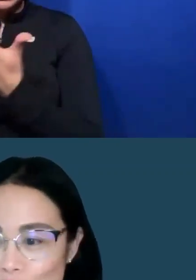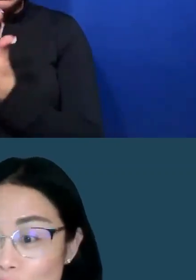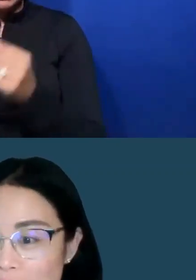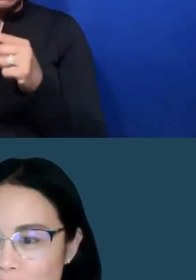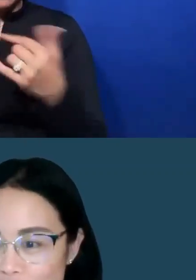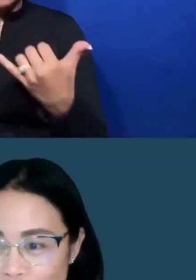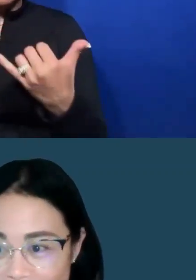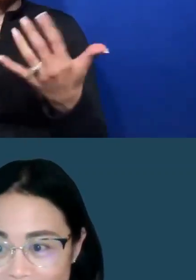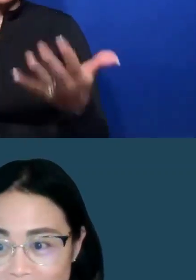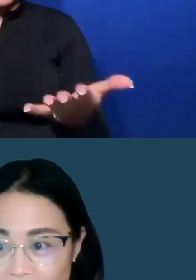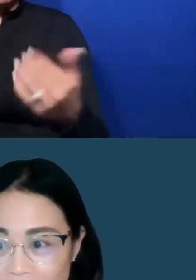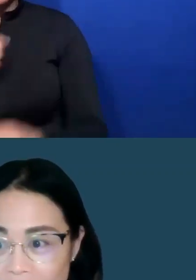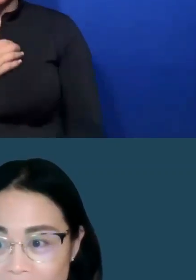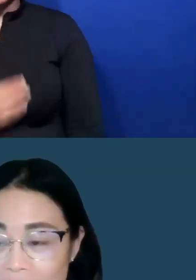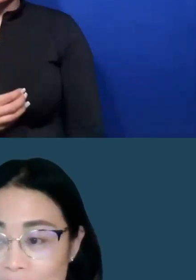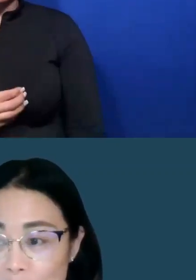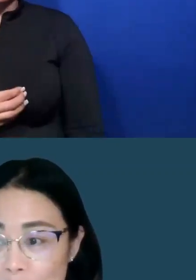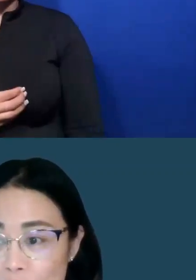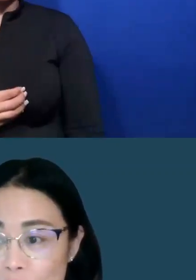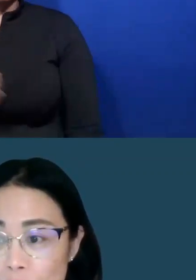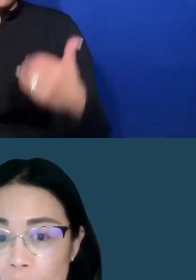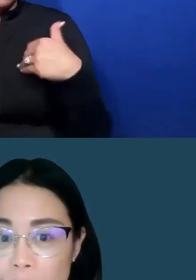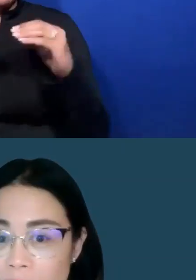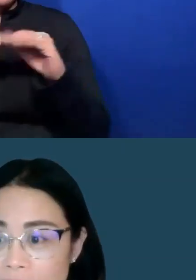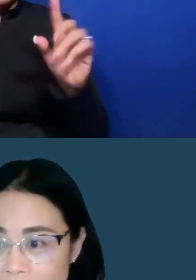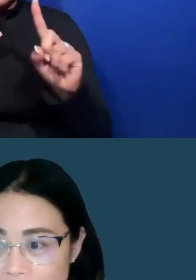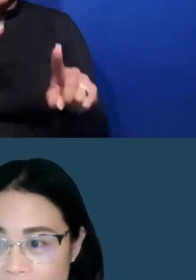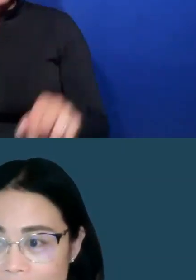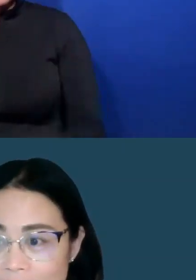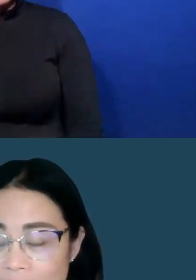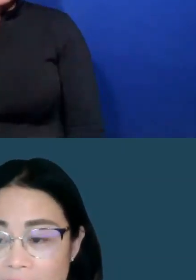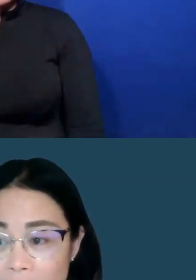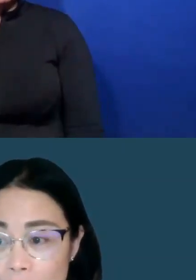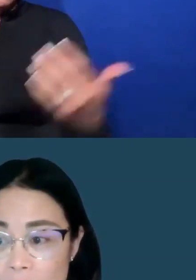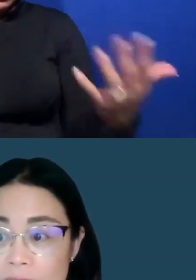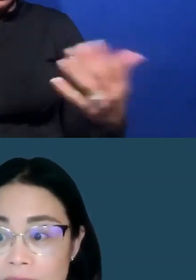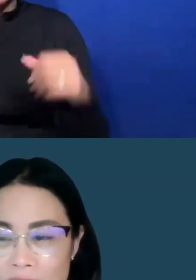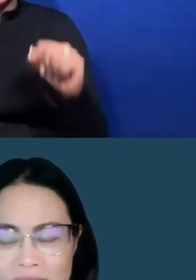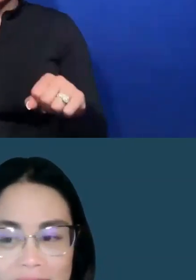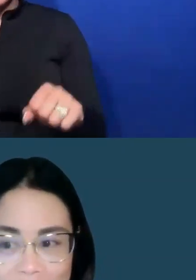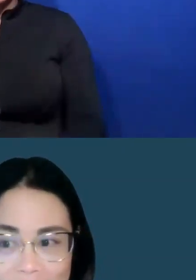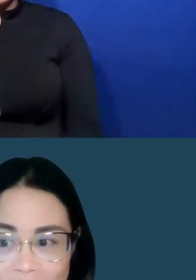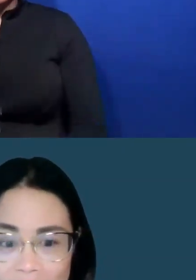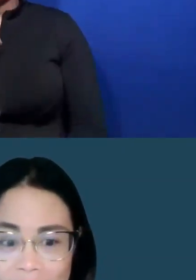So I wish I, had an answer for you, but what I can say is that I personally have not seen any,